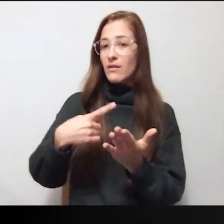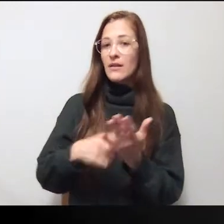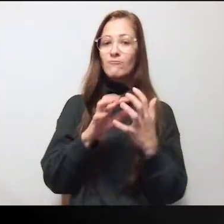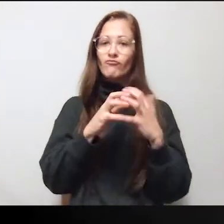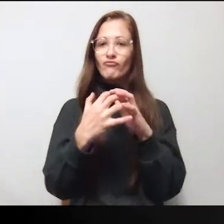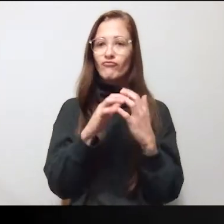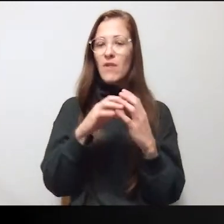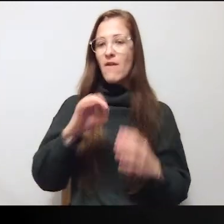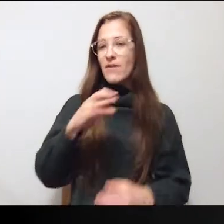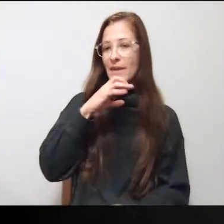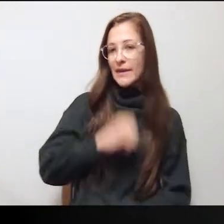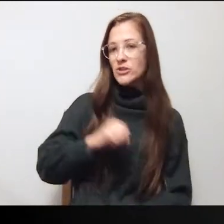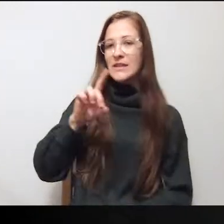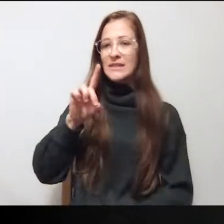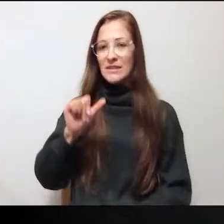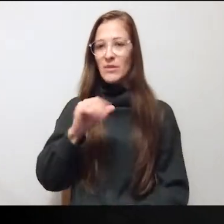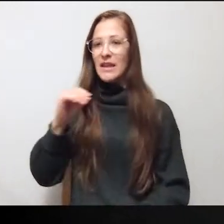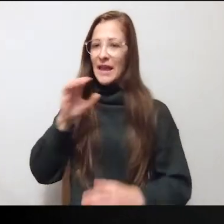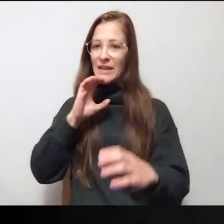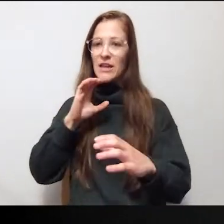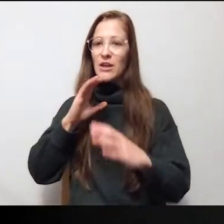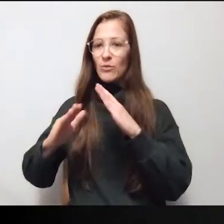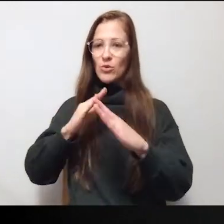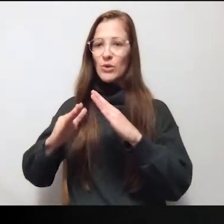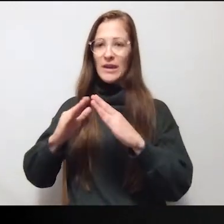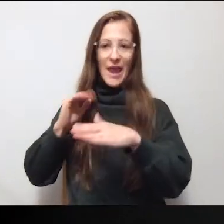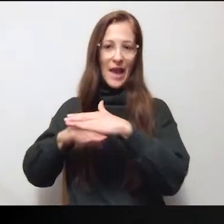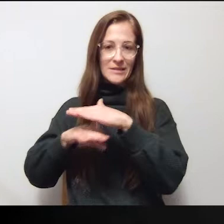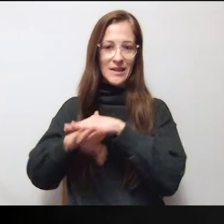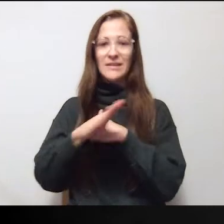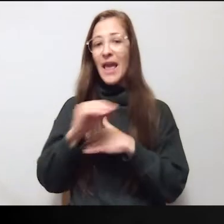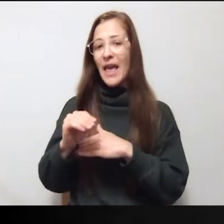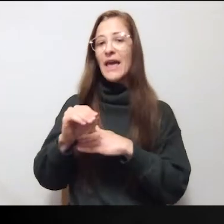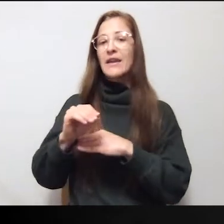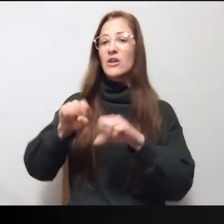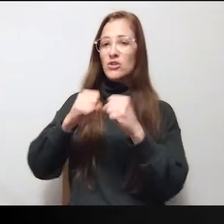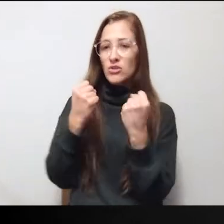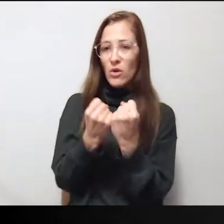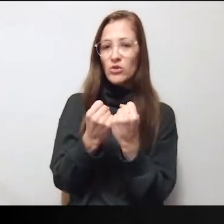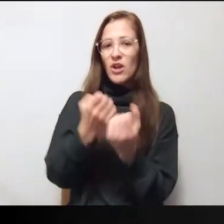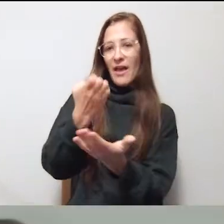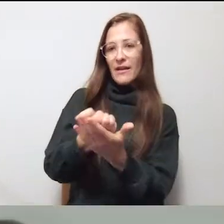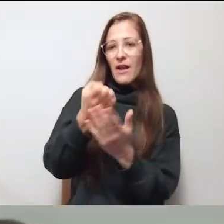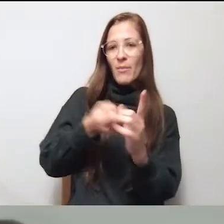of aging, disability, and community access, as well as their social and economic impacts.